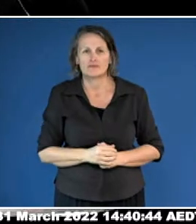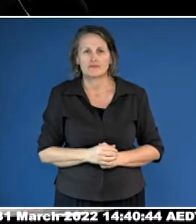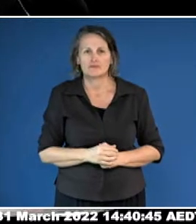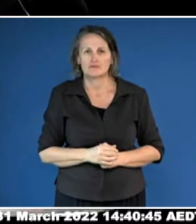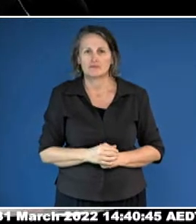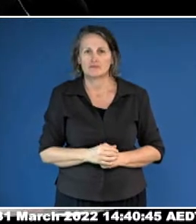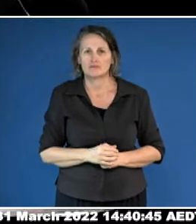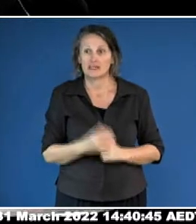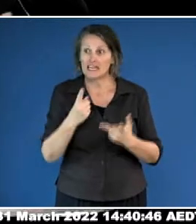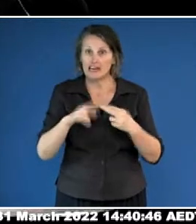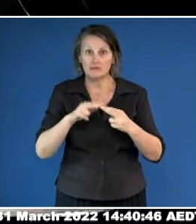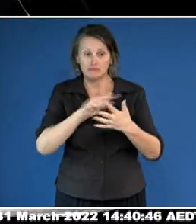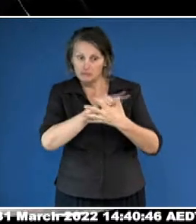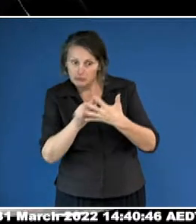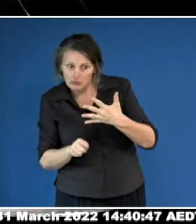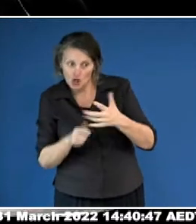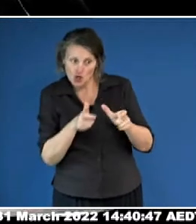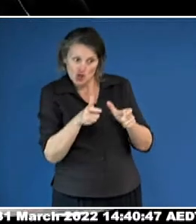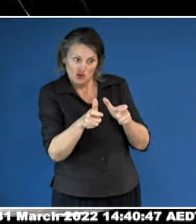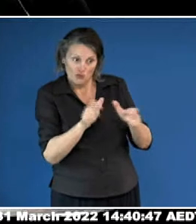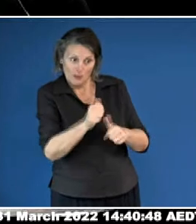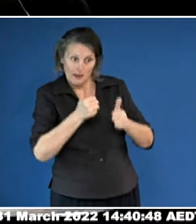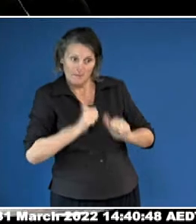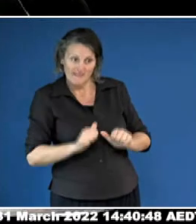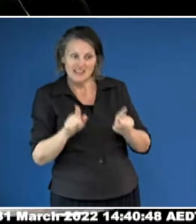practices is a form of interpersonal violence against women and girls with